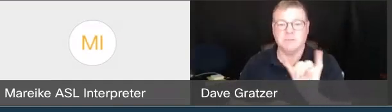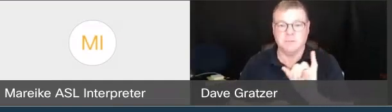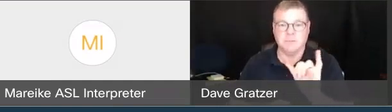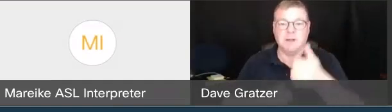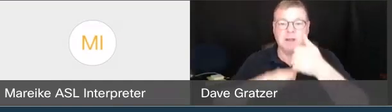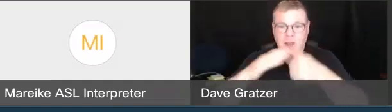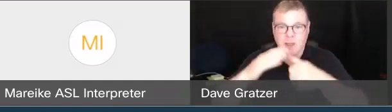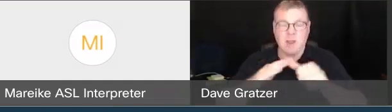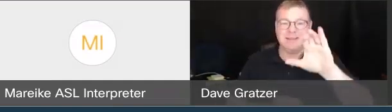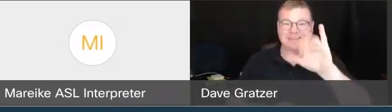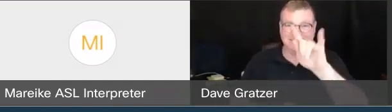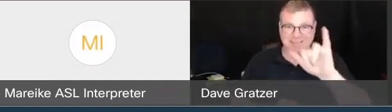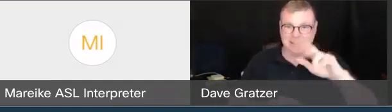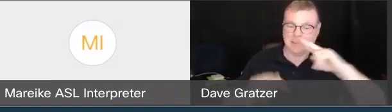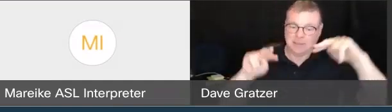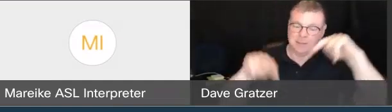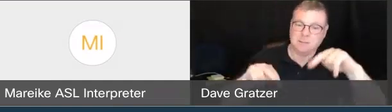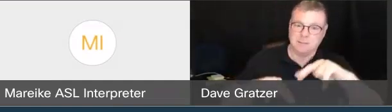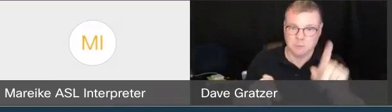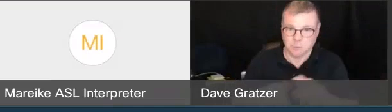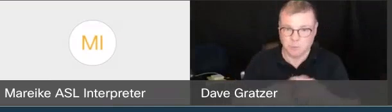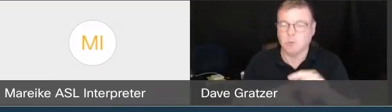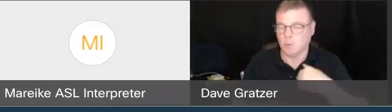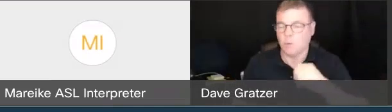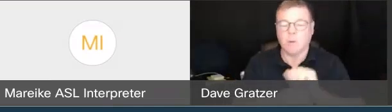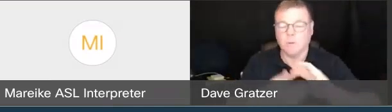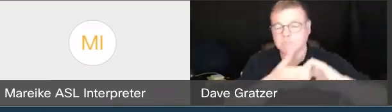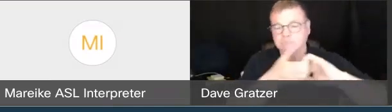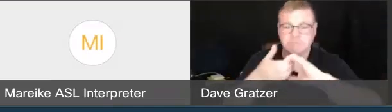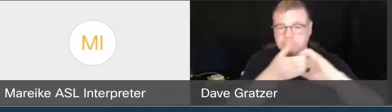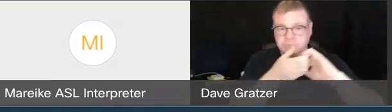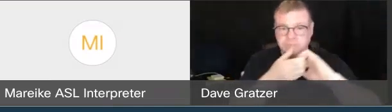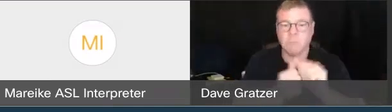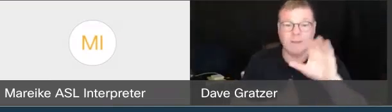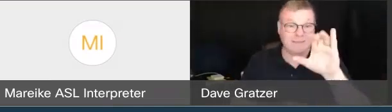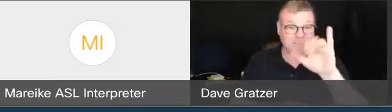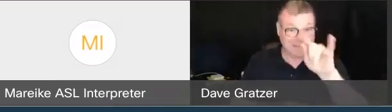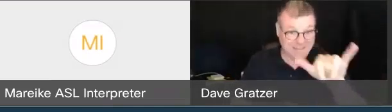the city oversight. And so we work very closely with the city that provides a specific scope of